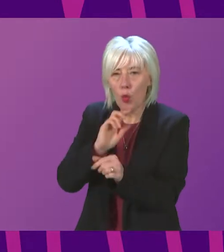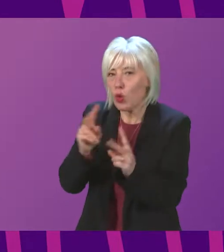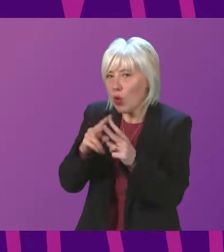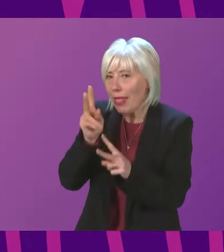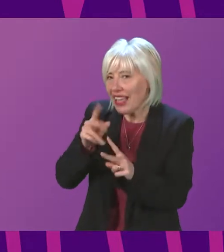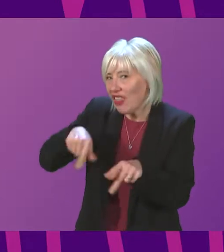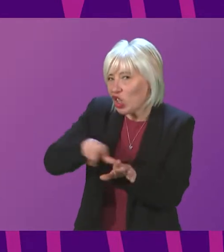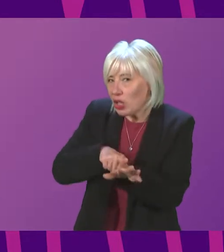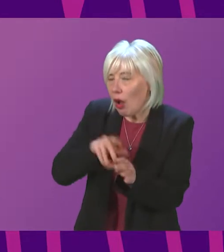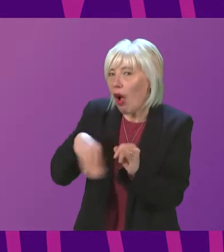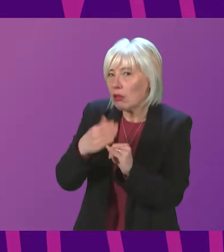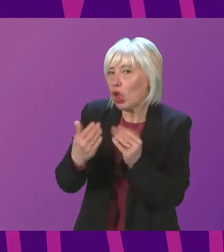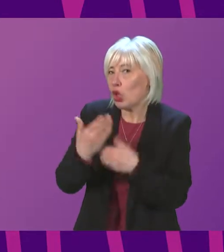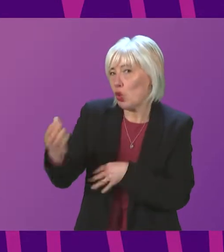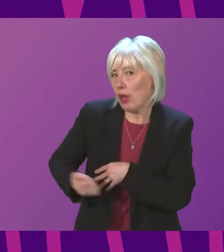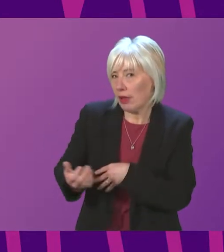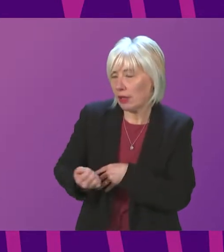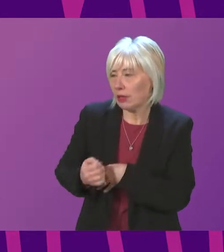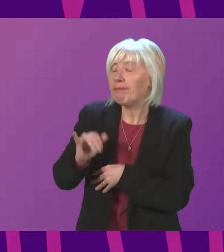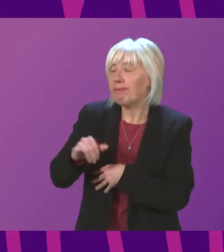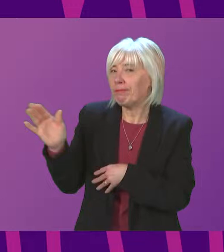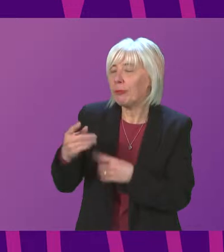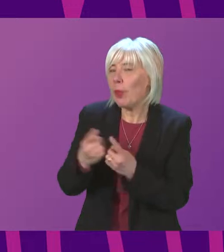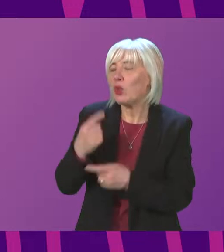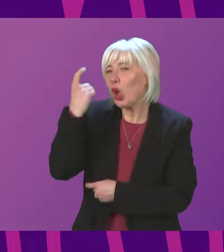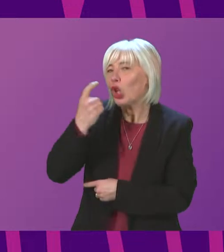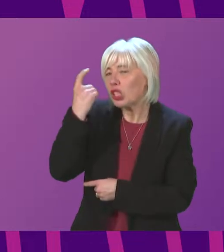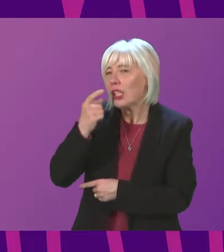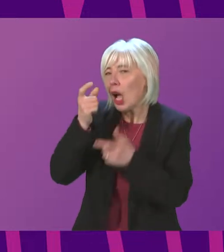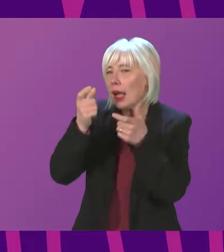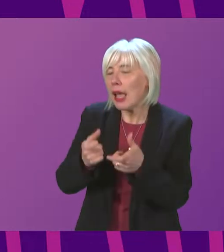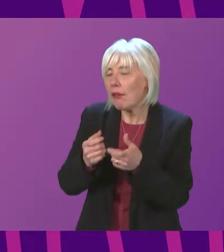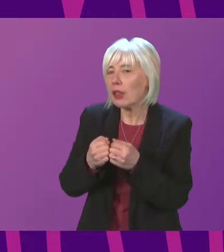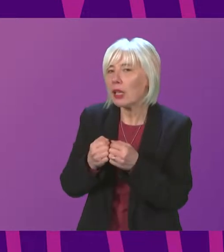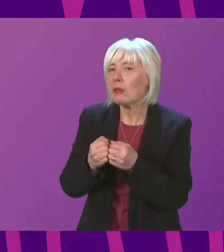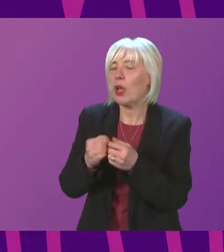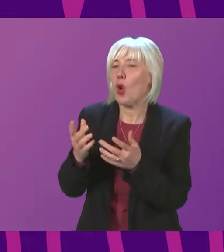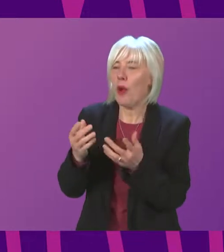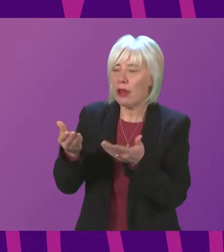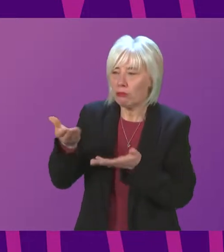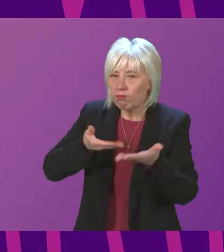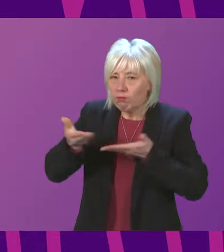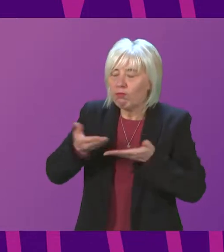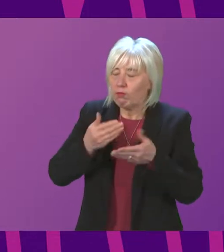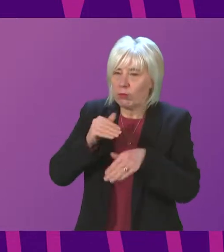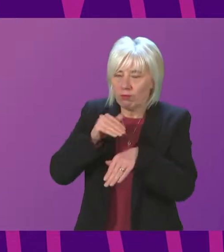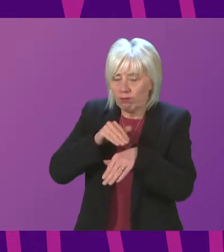We will consider all those things carefully. Of course, additional consequentials were made available to us because of Covid, which